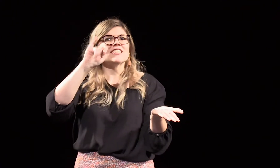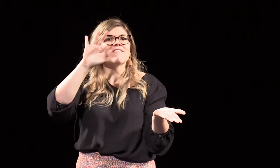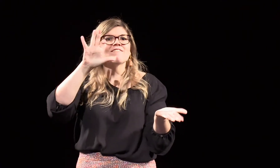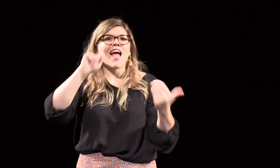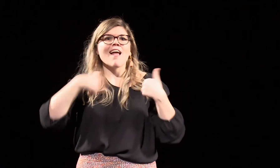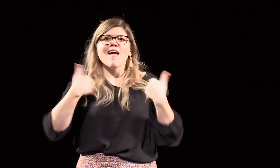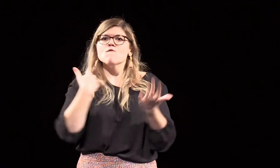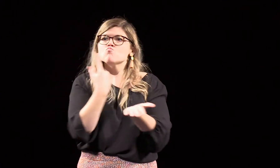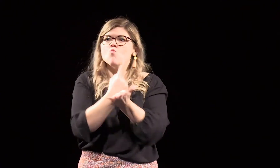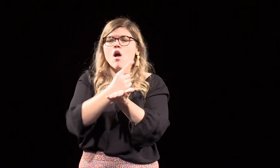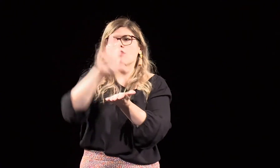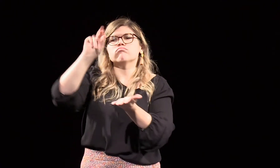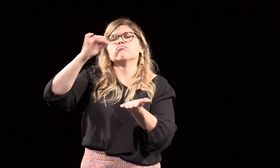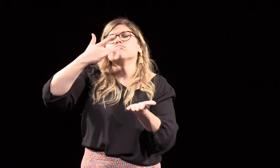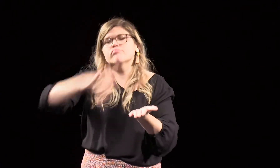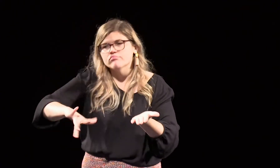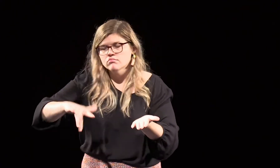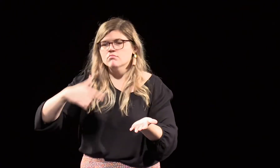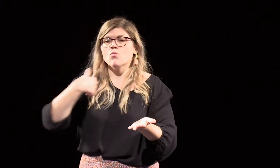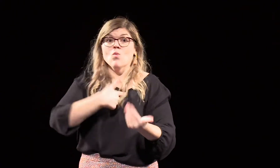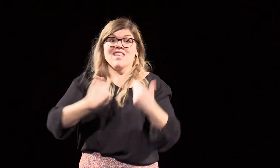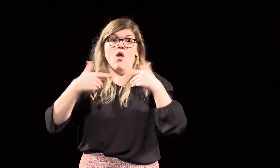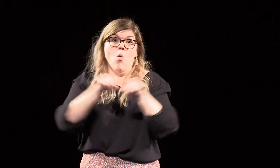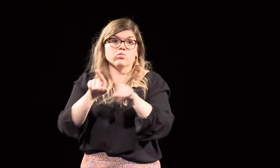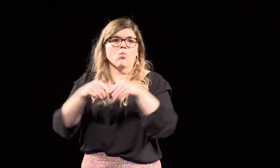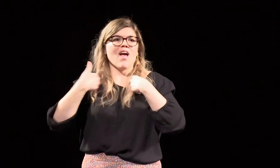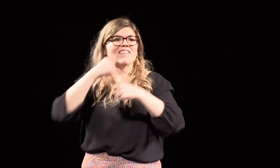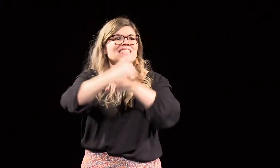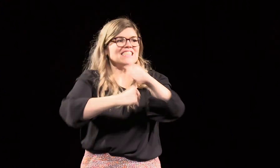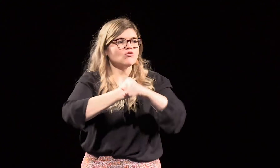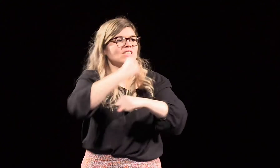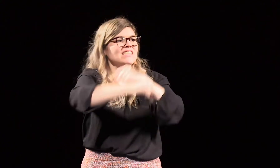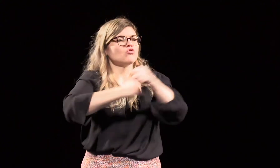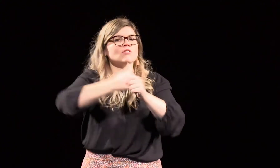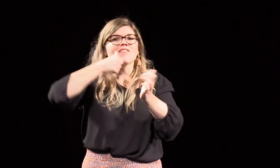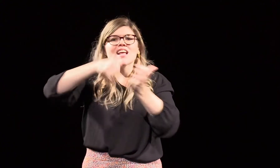So this handwritten communication is one artifact that we have.